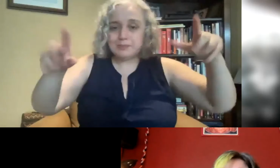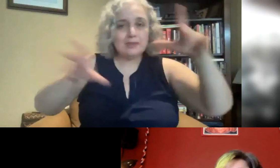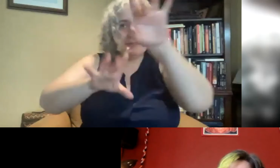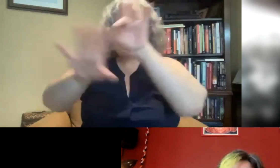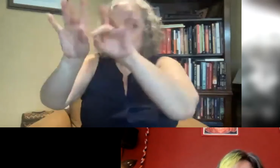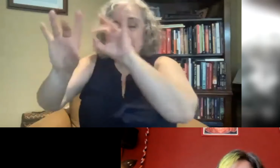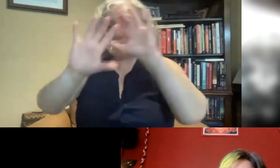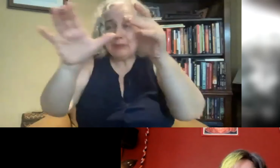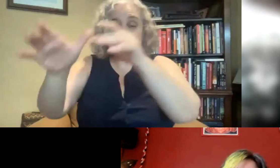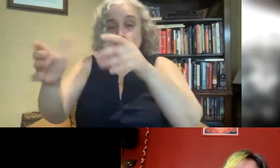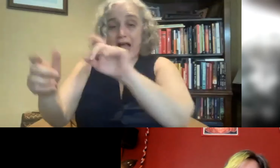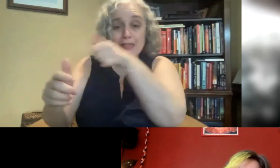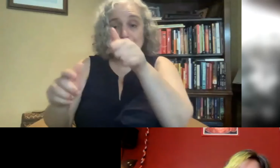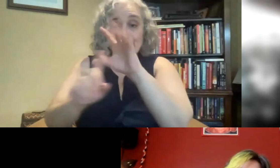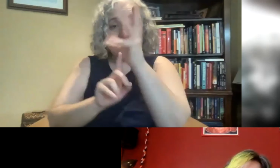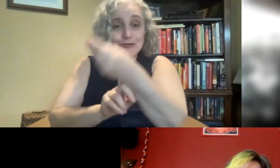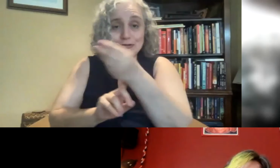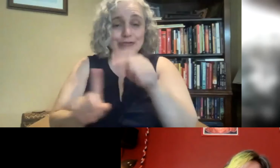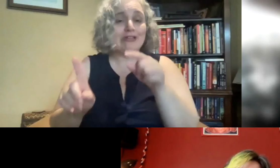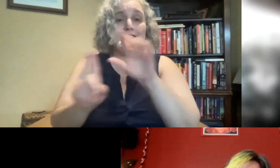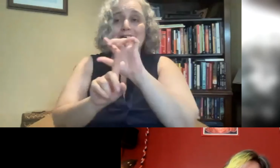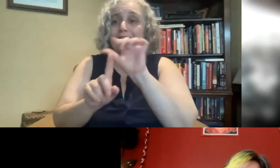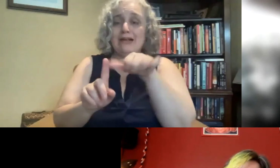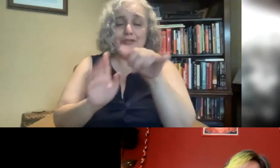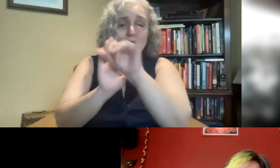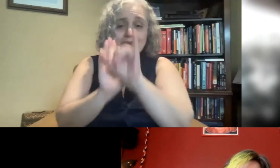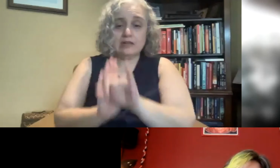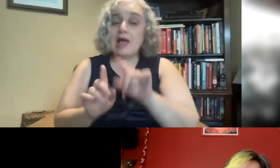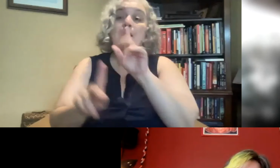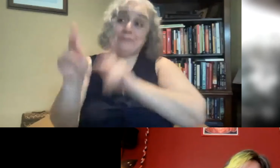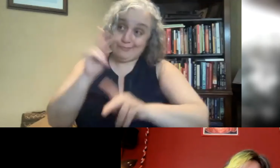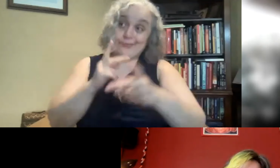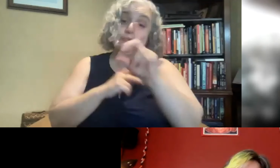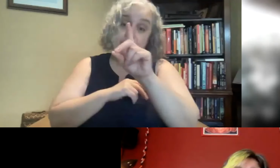Obviously, people with disabilities are often not included.